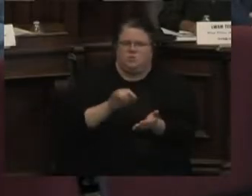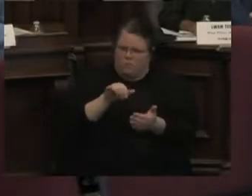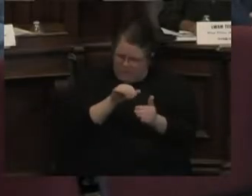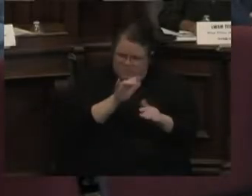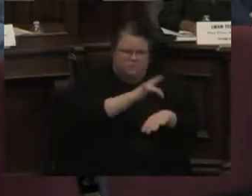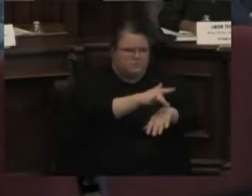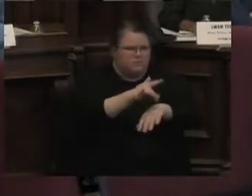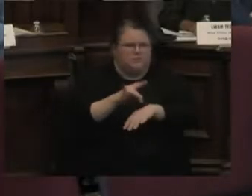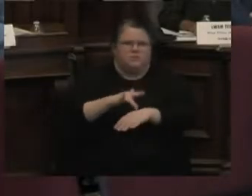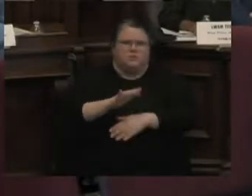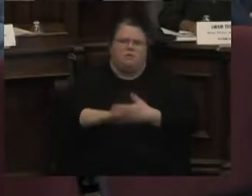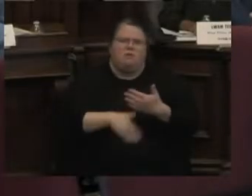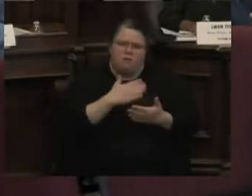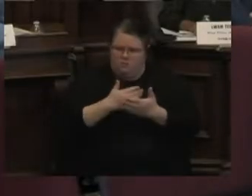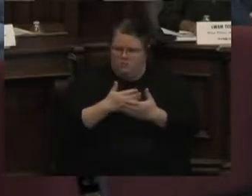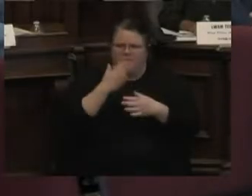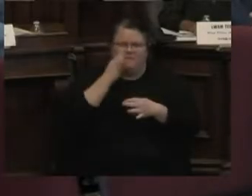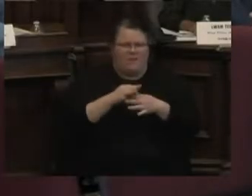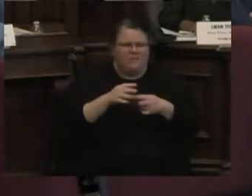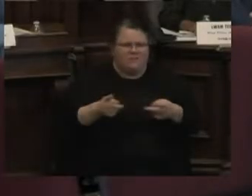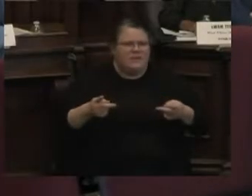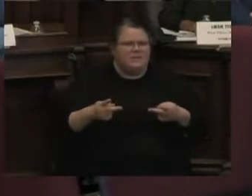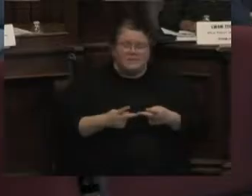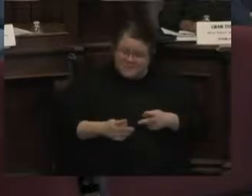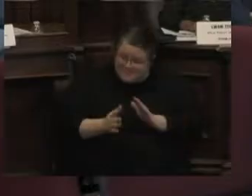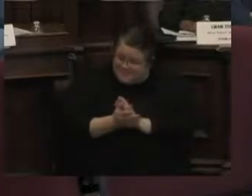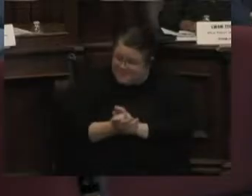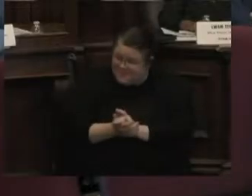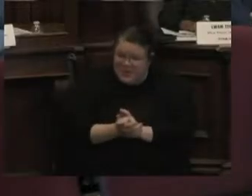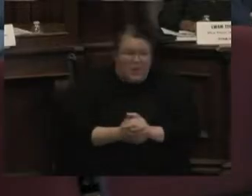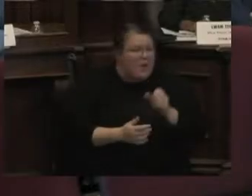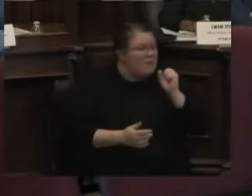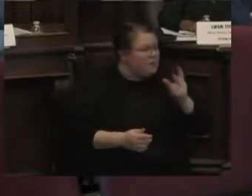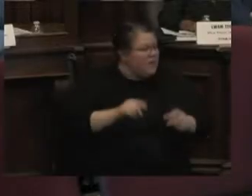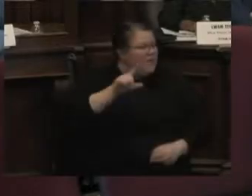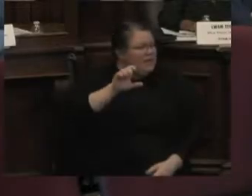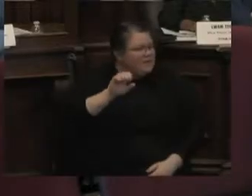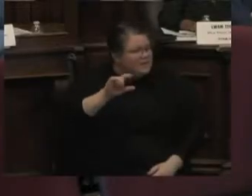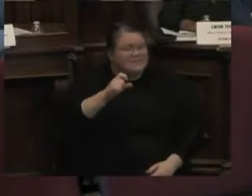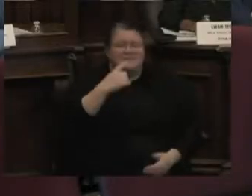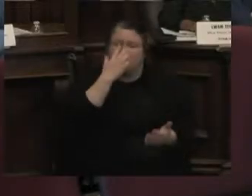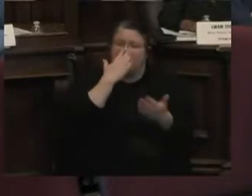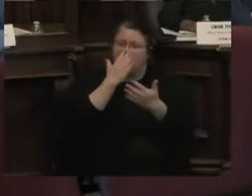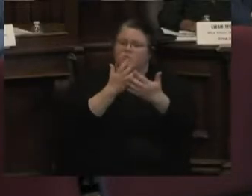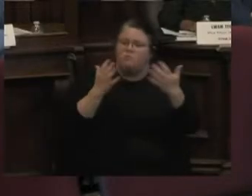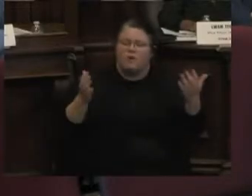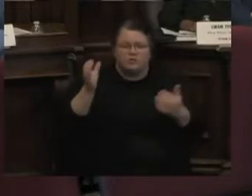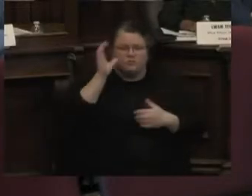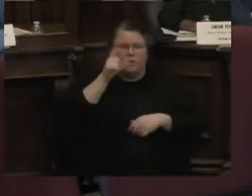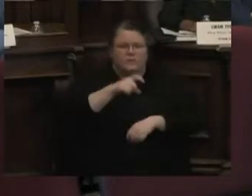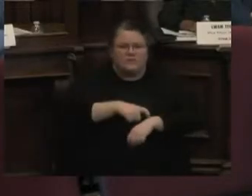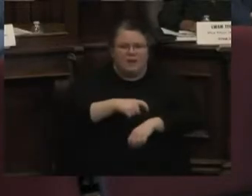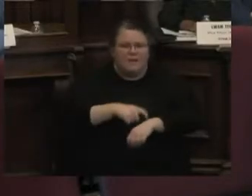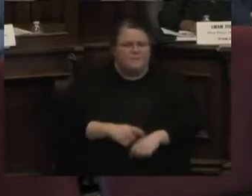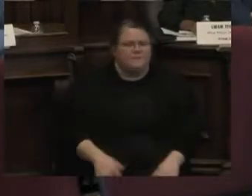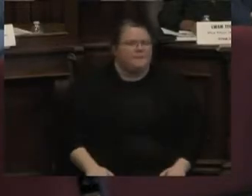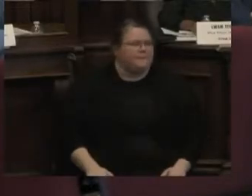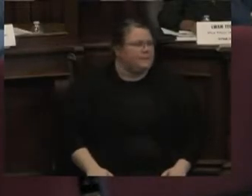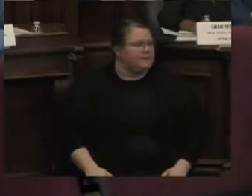talked about that the other day,